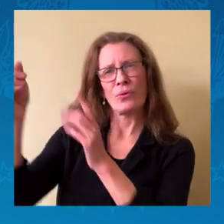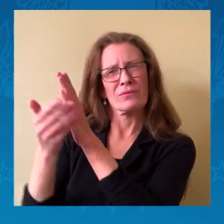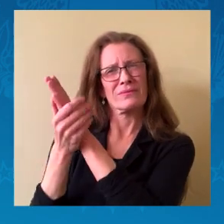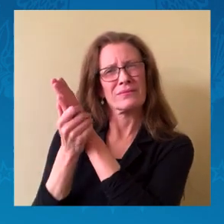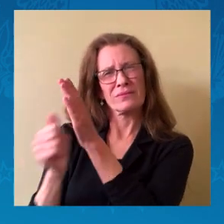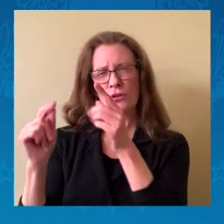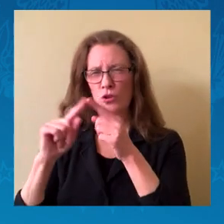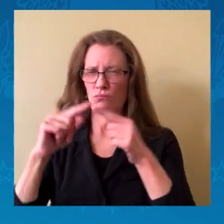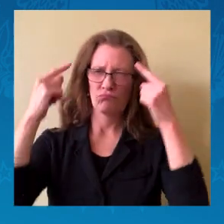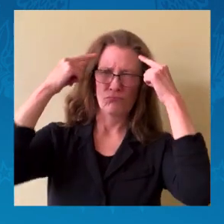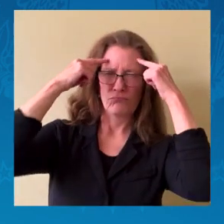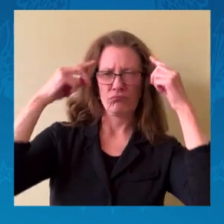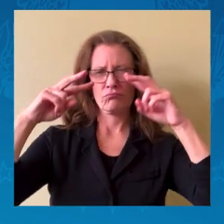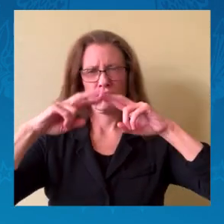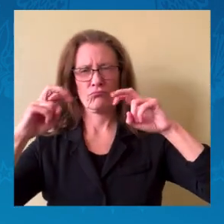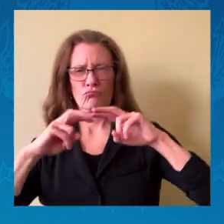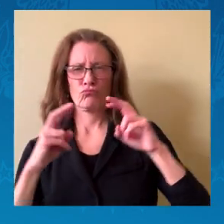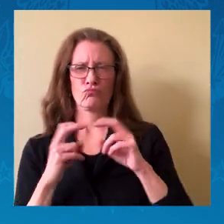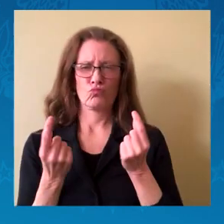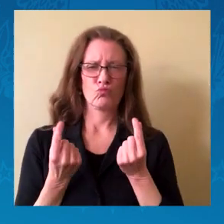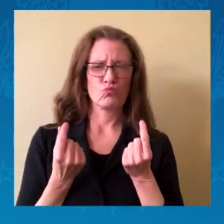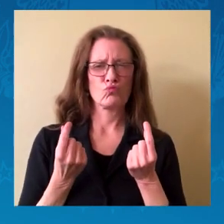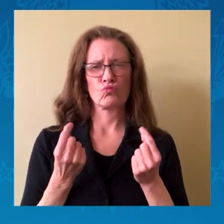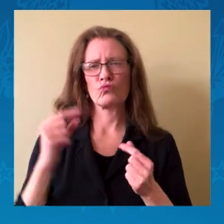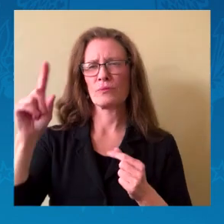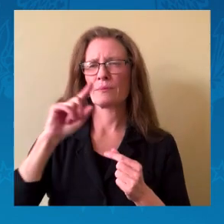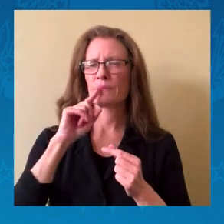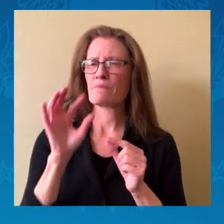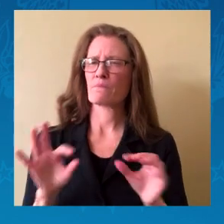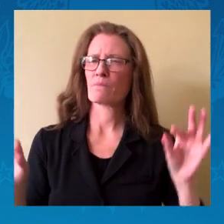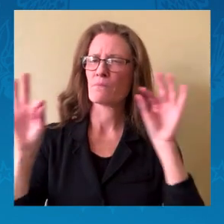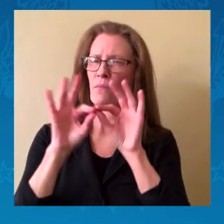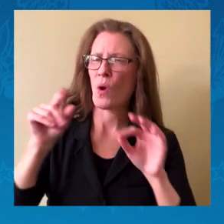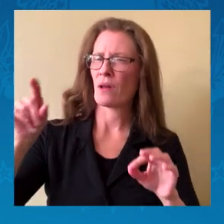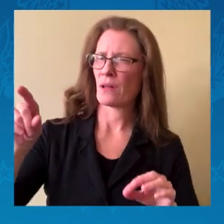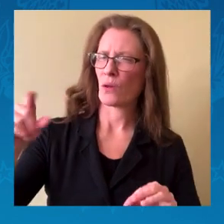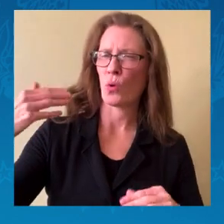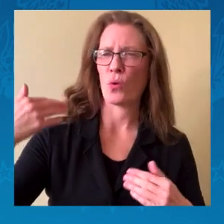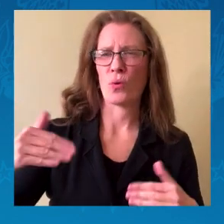So our focus on data really is not only on our potential